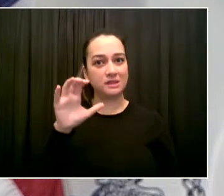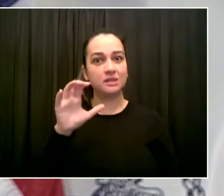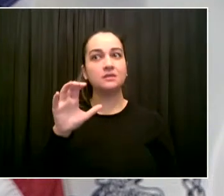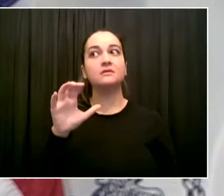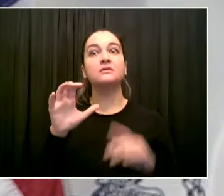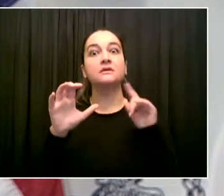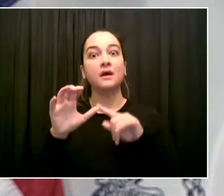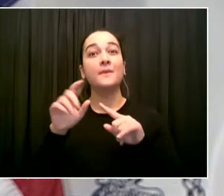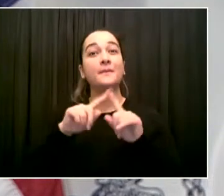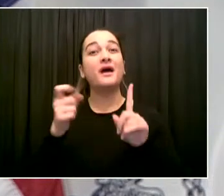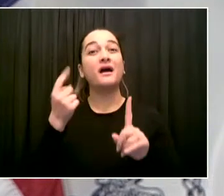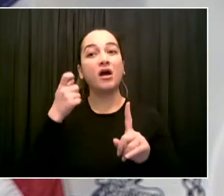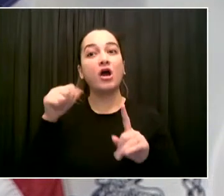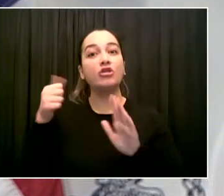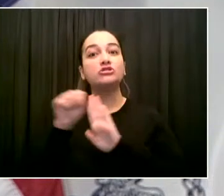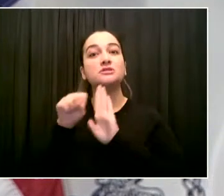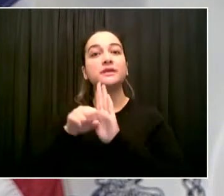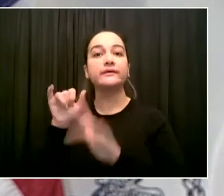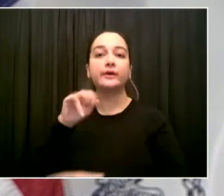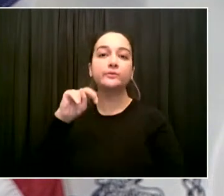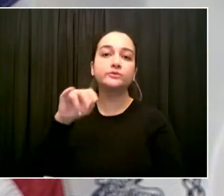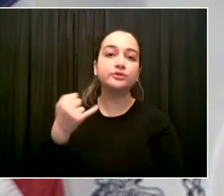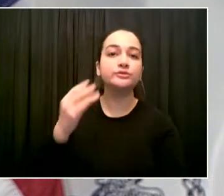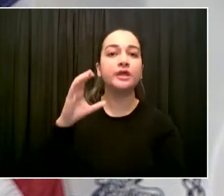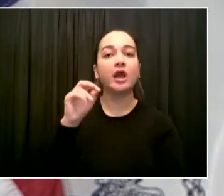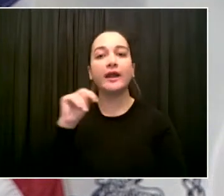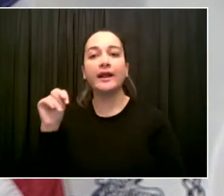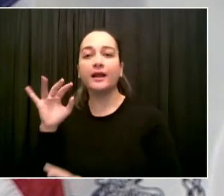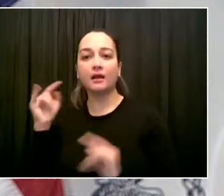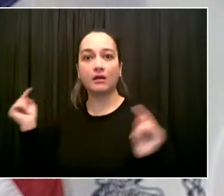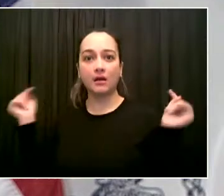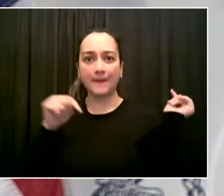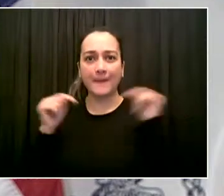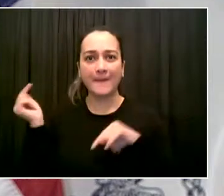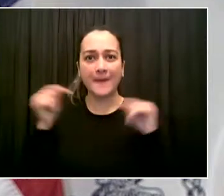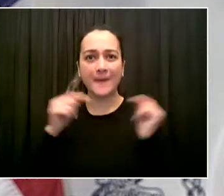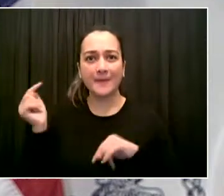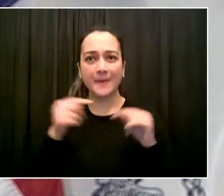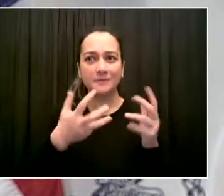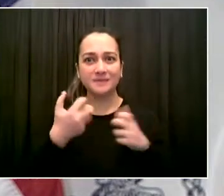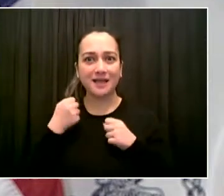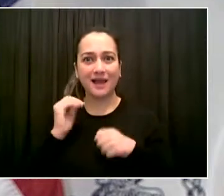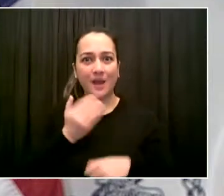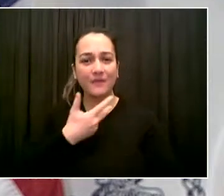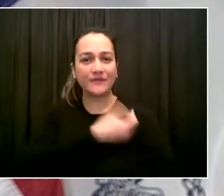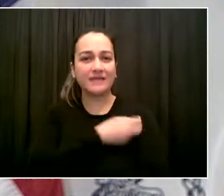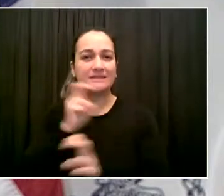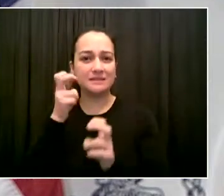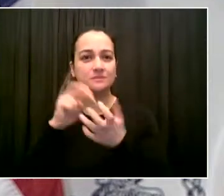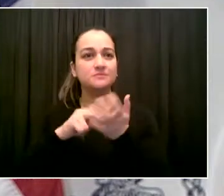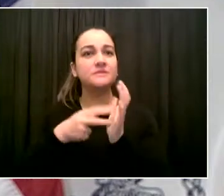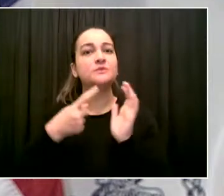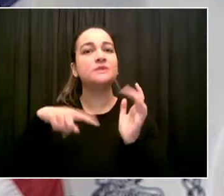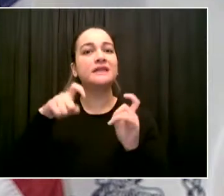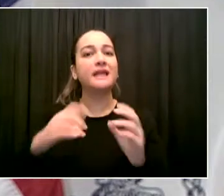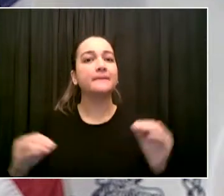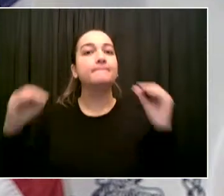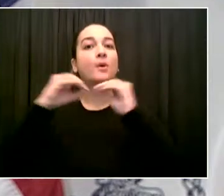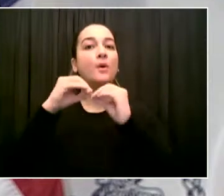VACCINE FROM THE